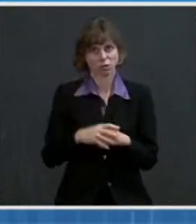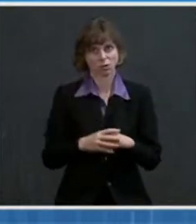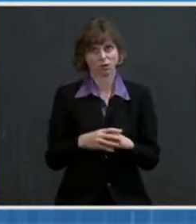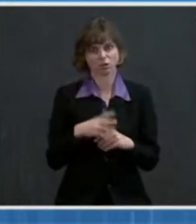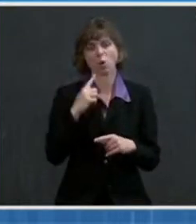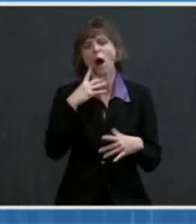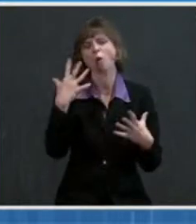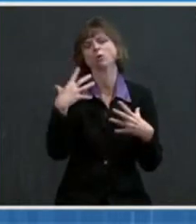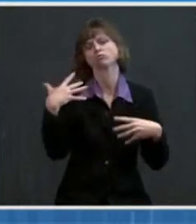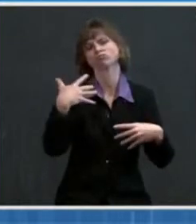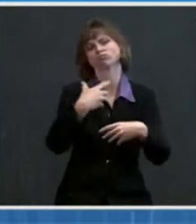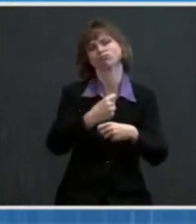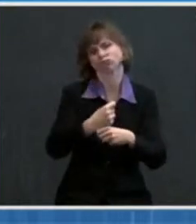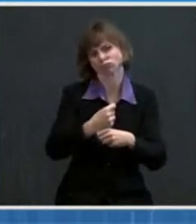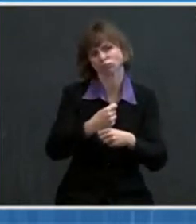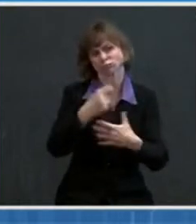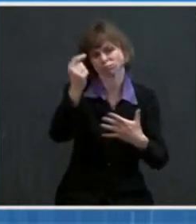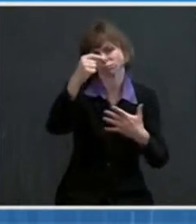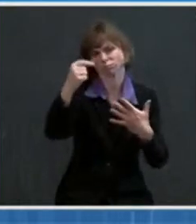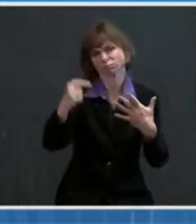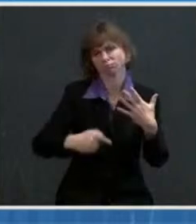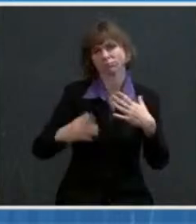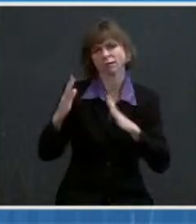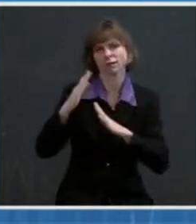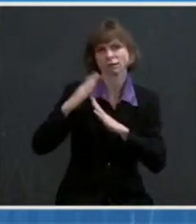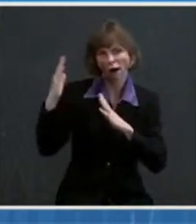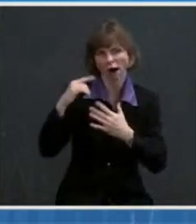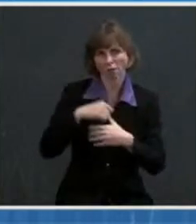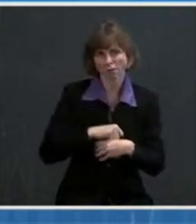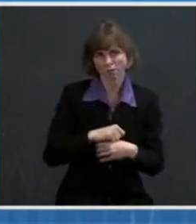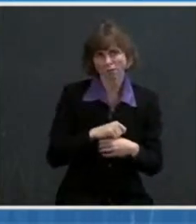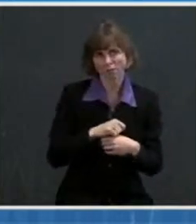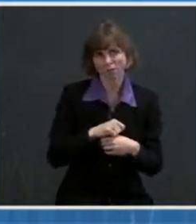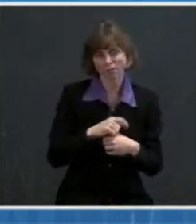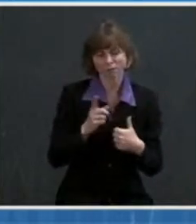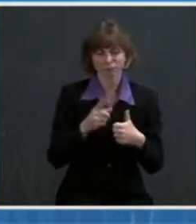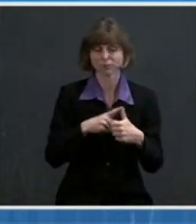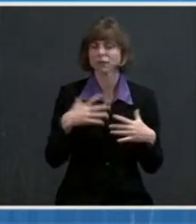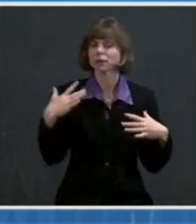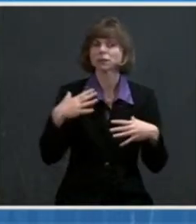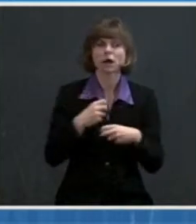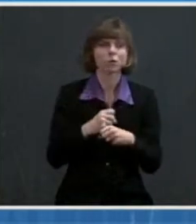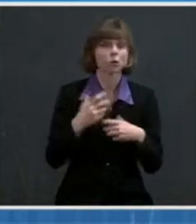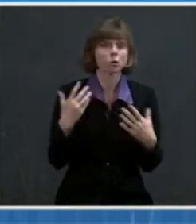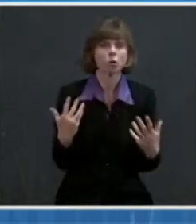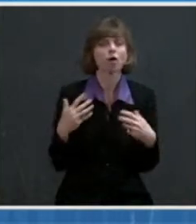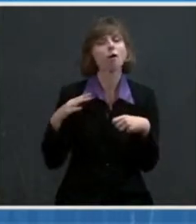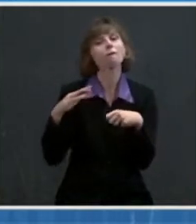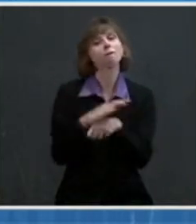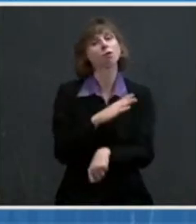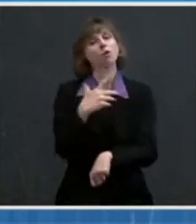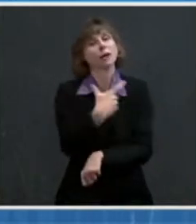I KNOW I HAVE COVERED A LOT OF GROUND SO I WANT TO RECAP THE